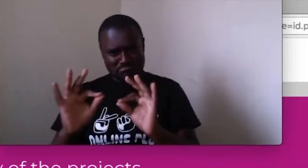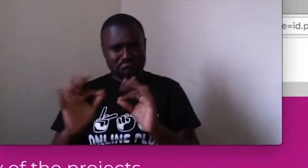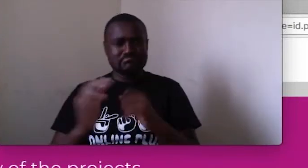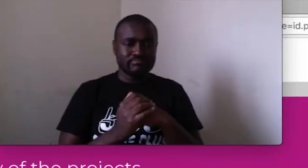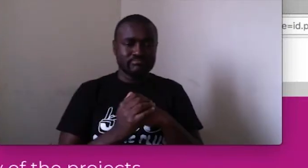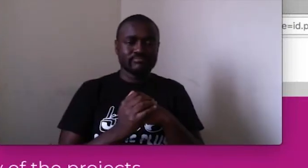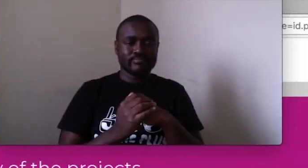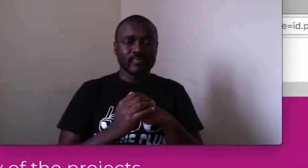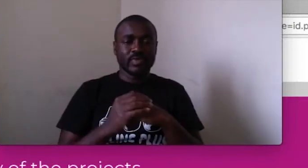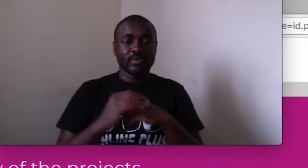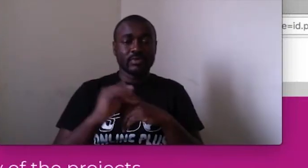everything was good